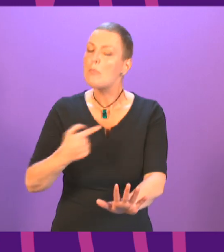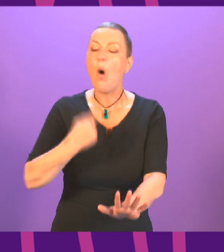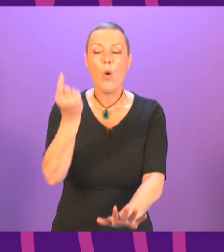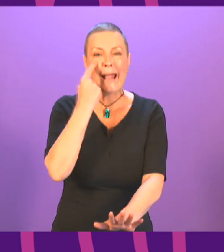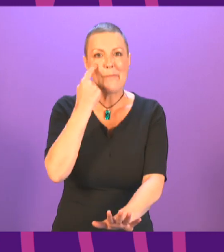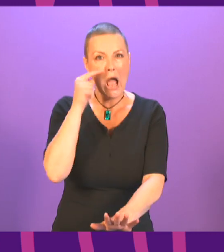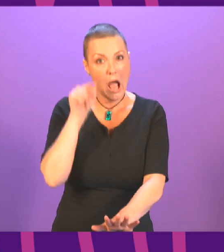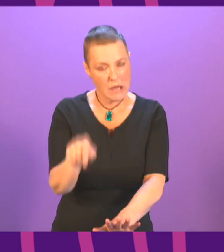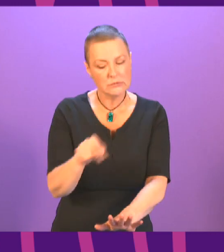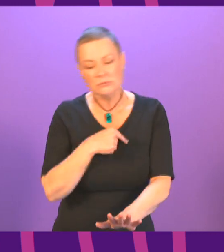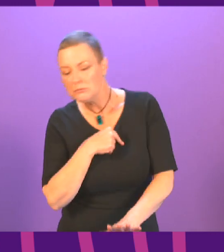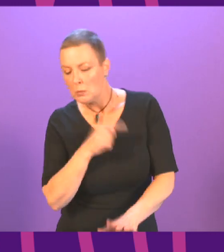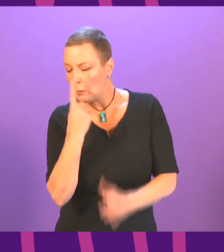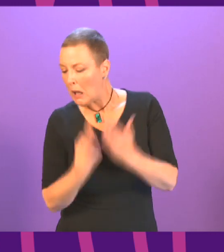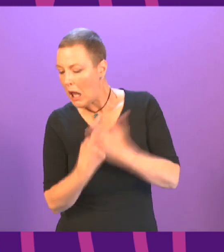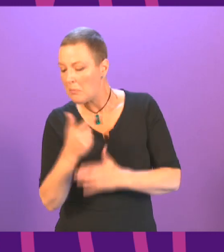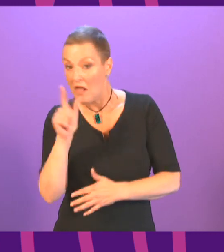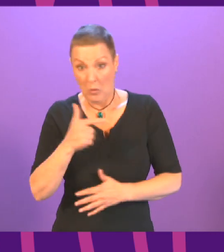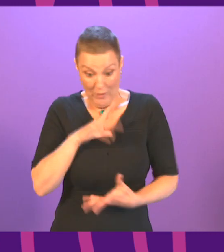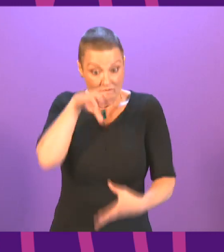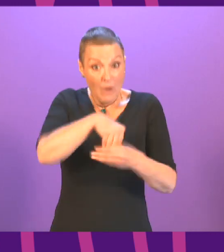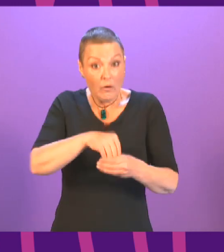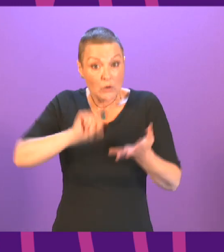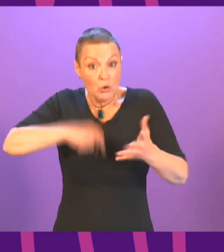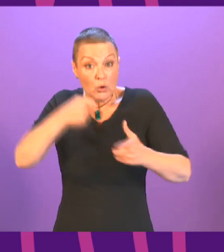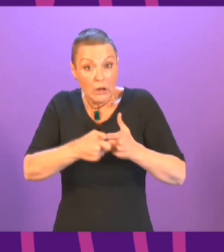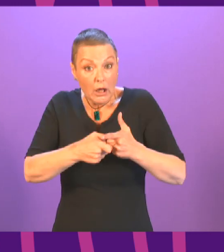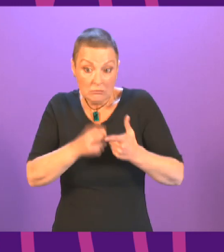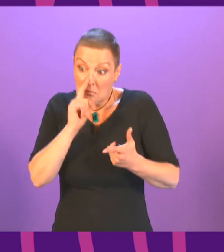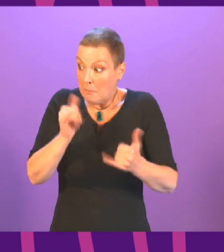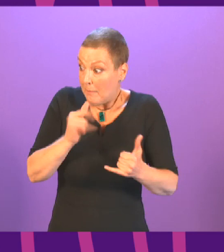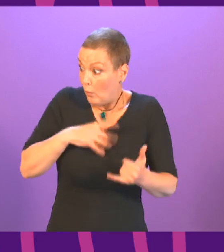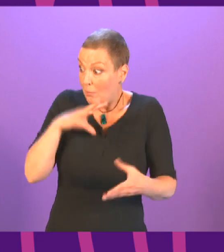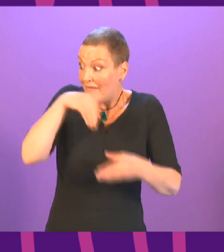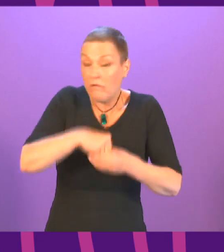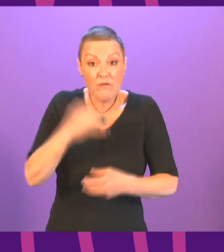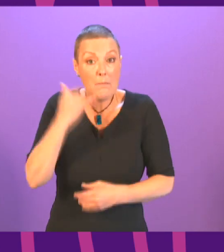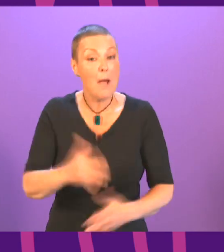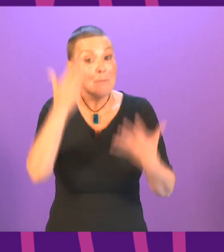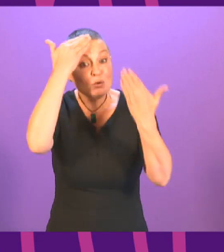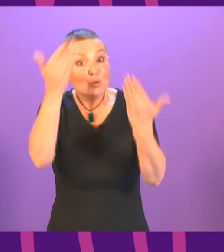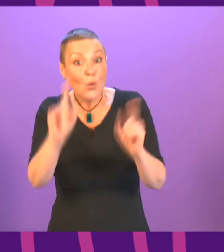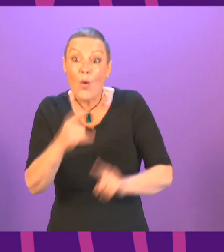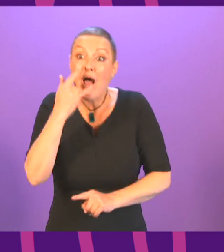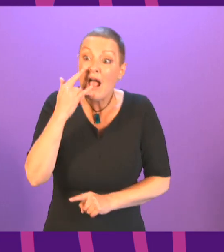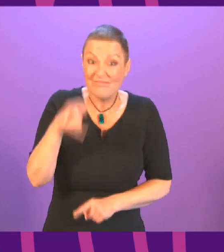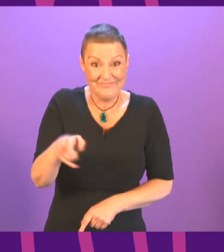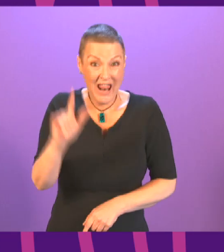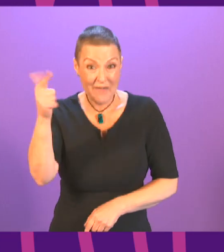We are looking closely at Liverpool. We are involved UK-wide in discussions about pilot projects, but we do not yet know how that Liverpool pilot will go.